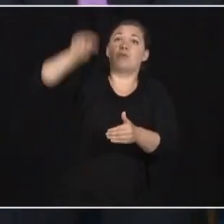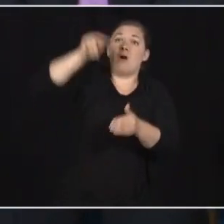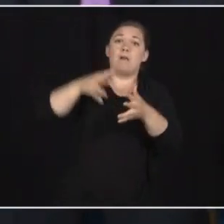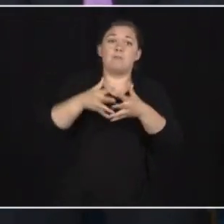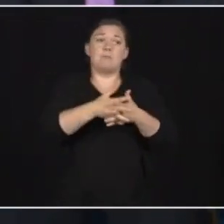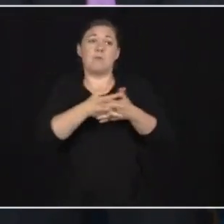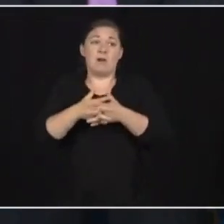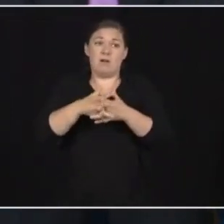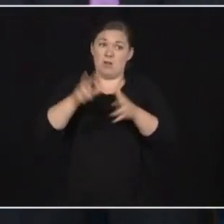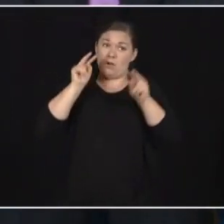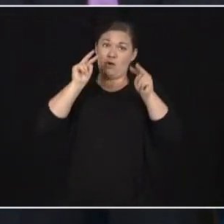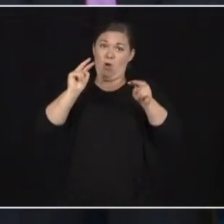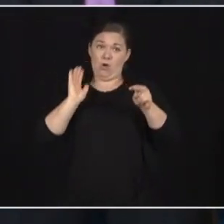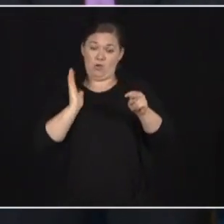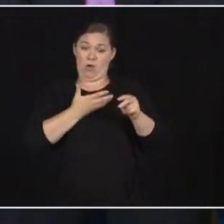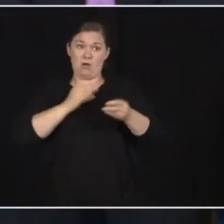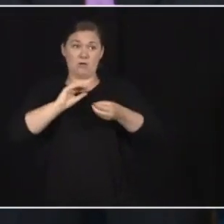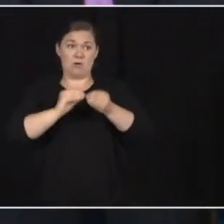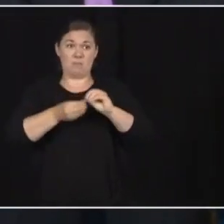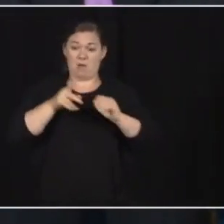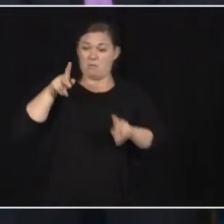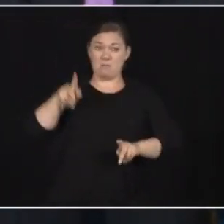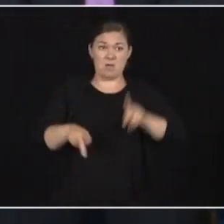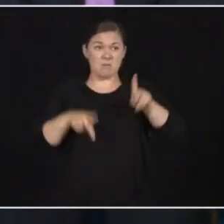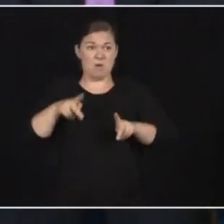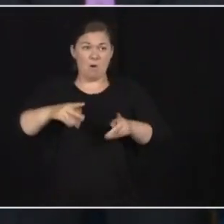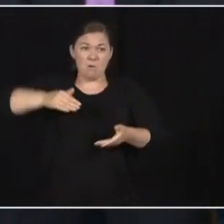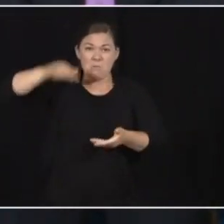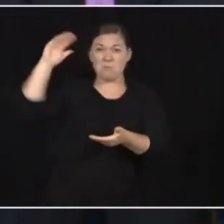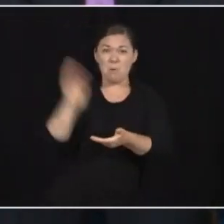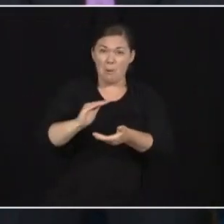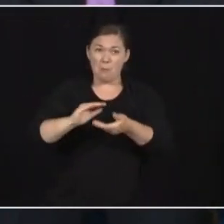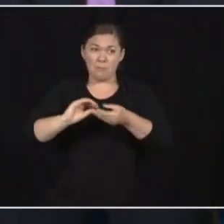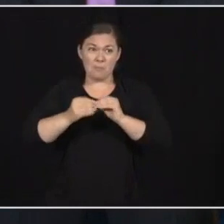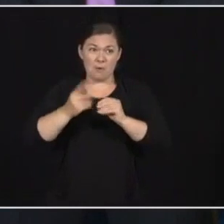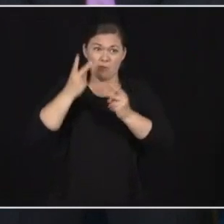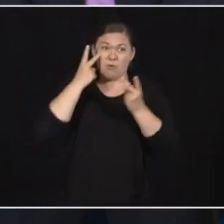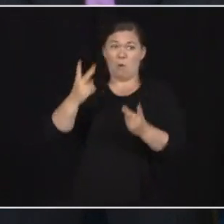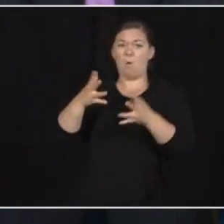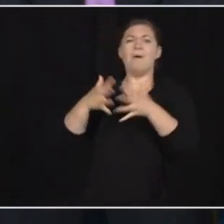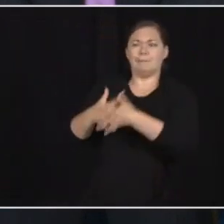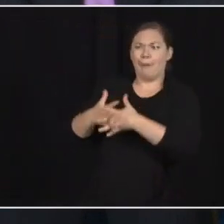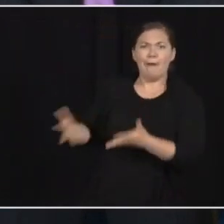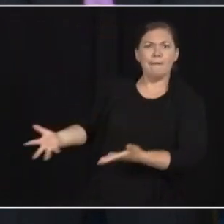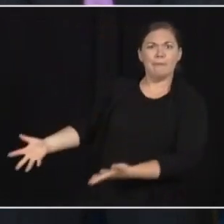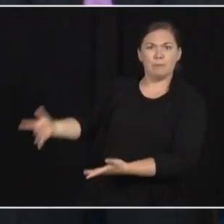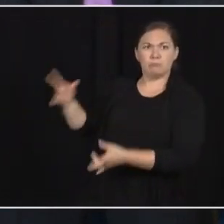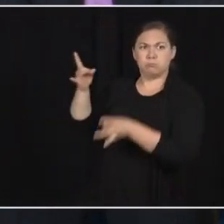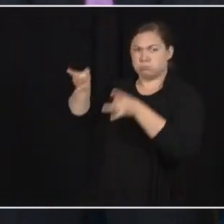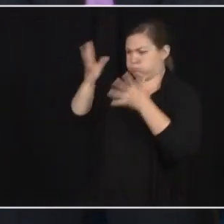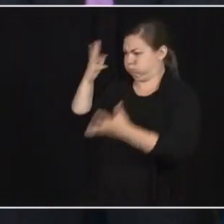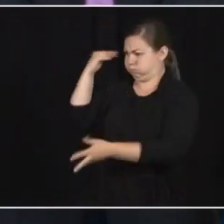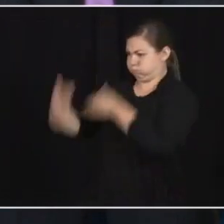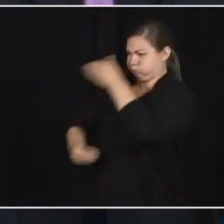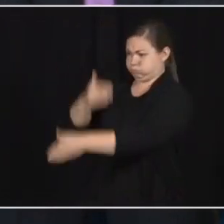We are moving responsibly. We are leading North America with the lowest cases for any jurisdiction our size. And you see what's happening when you move